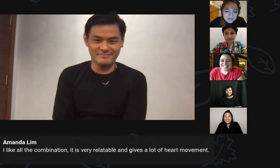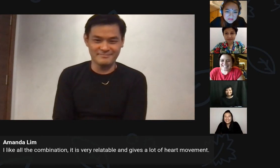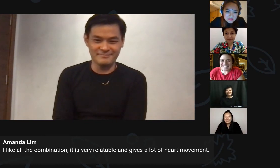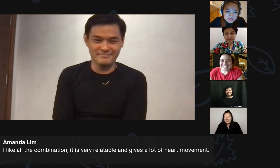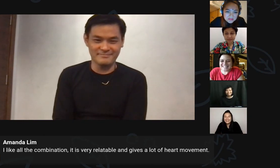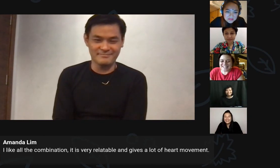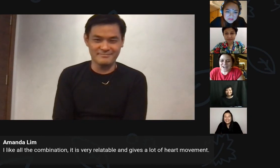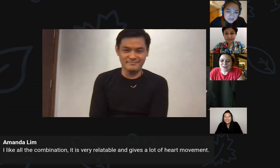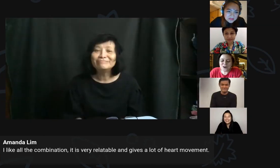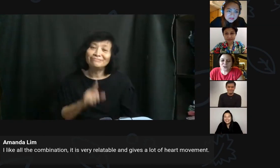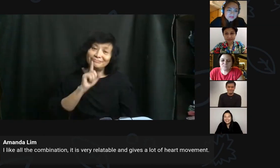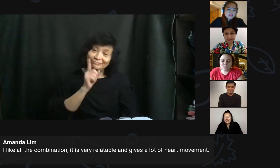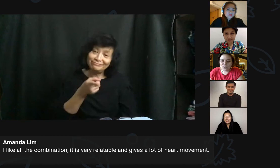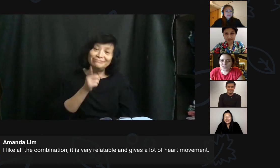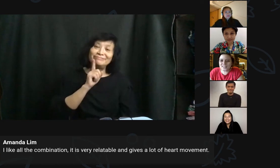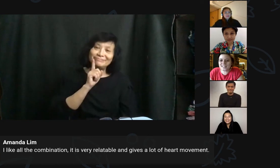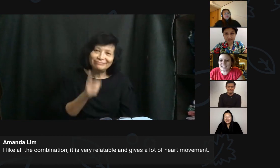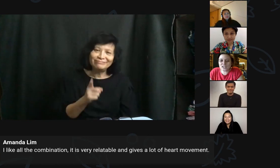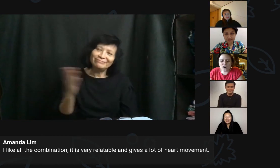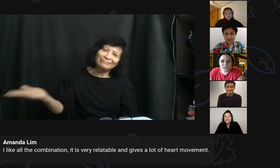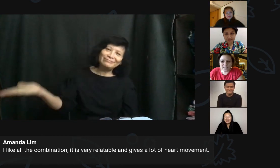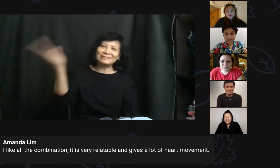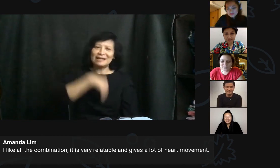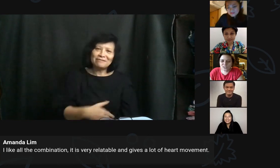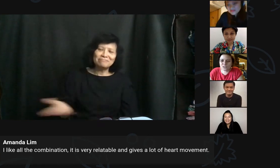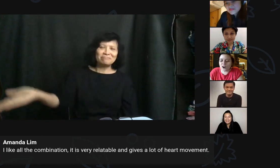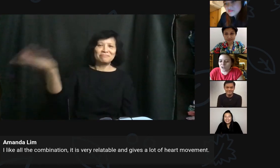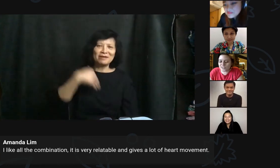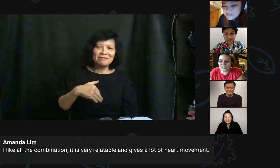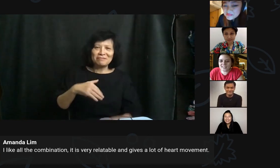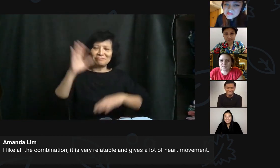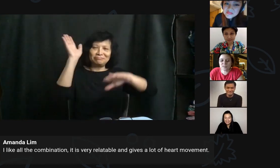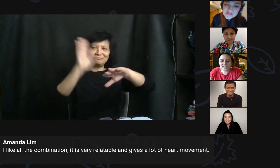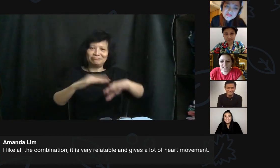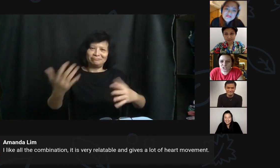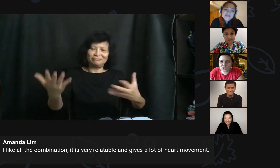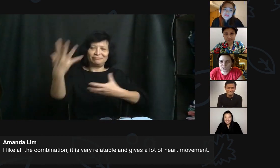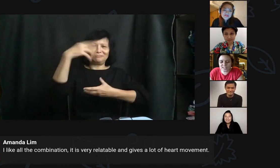Indeed, come on board, This is a call out to arts practitioners